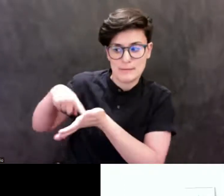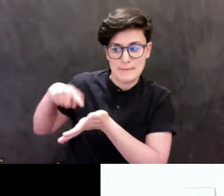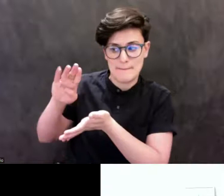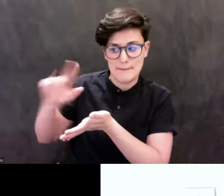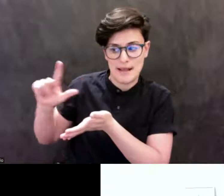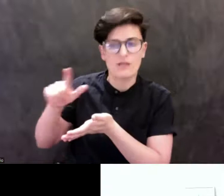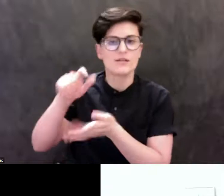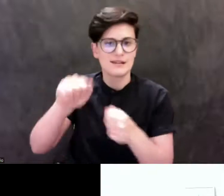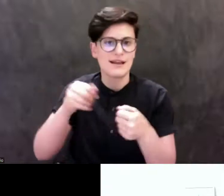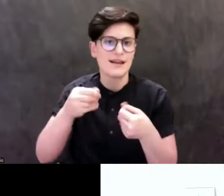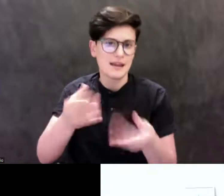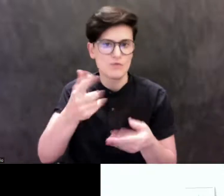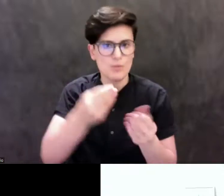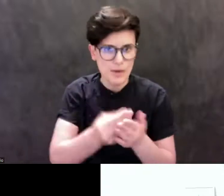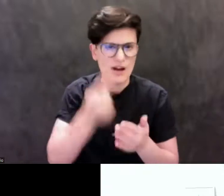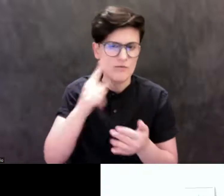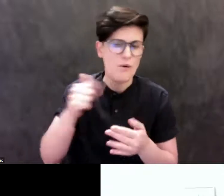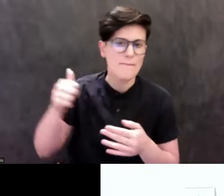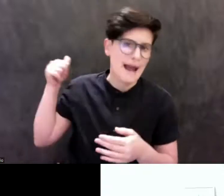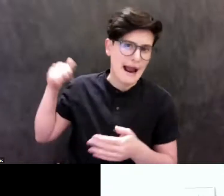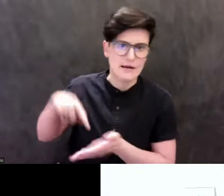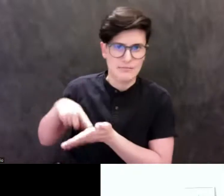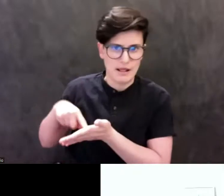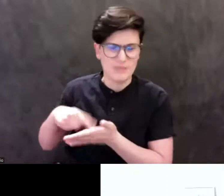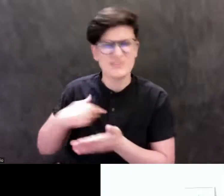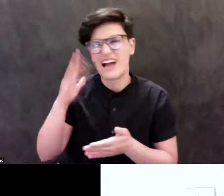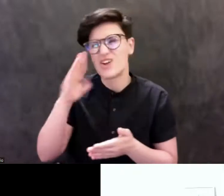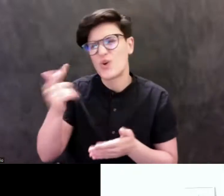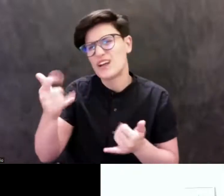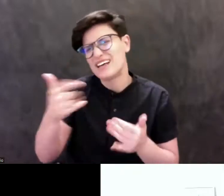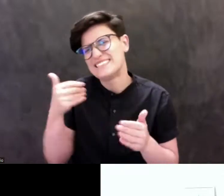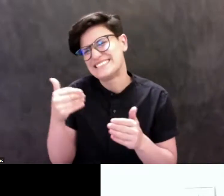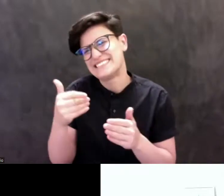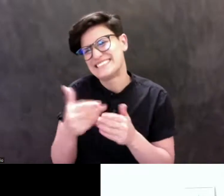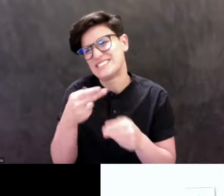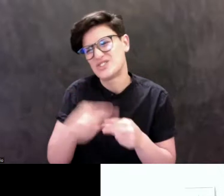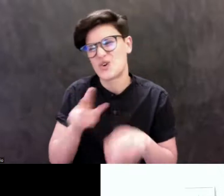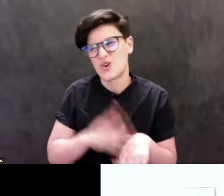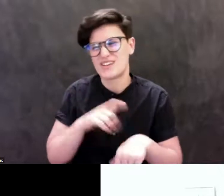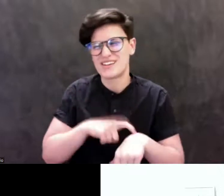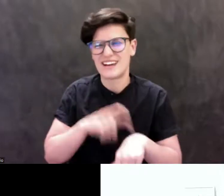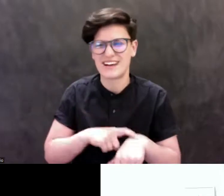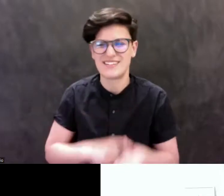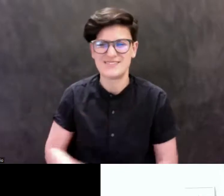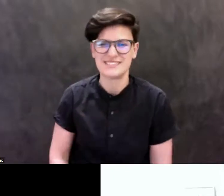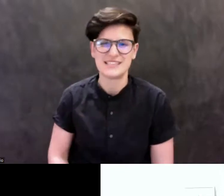I know we are running short on time. ________________________________________ We will share those slides in the post.